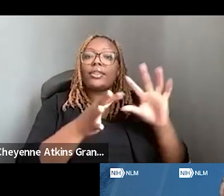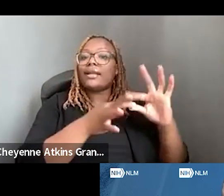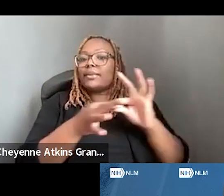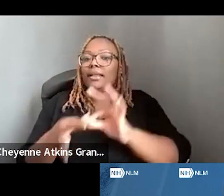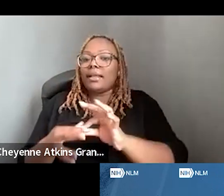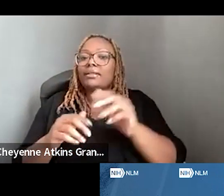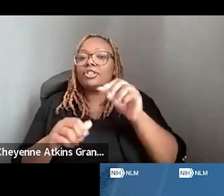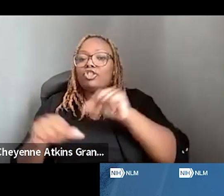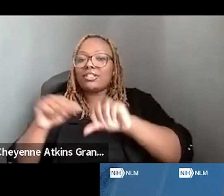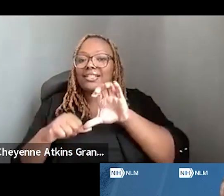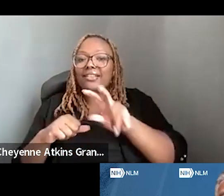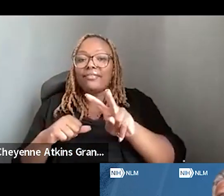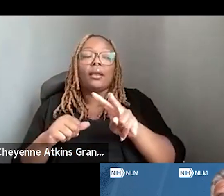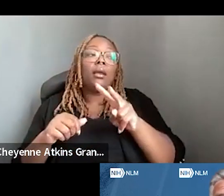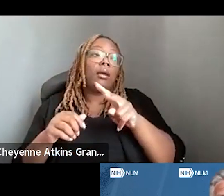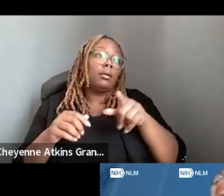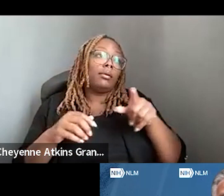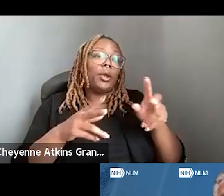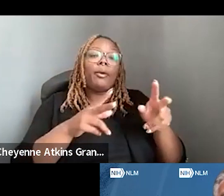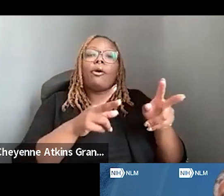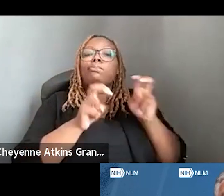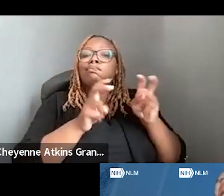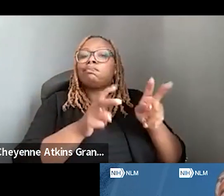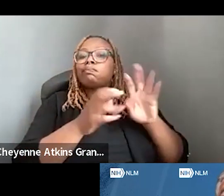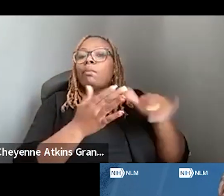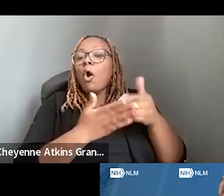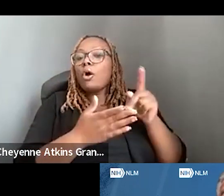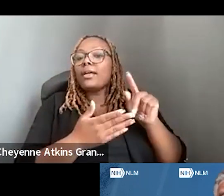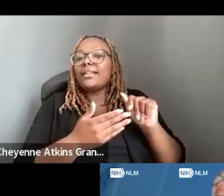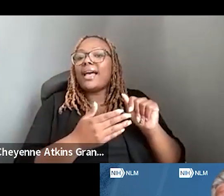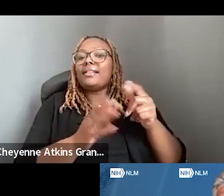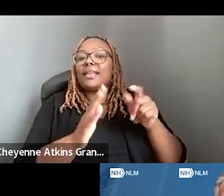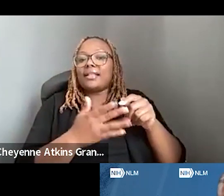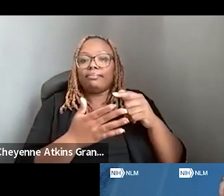We go to that profile. We pull all the data that has been marked 'public,